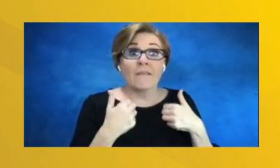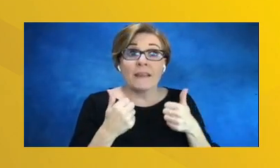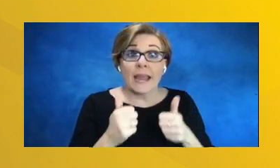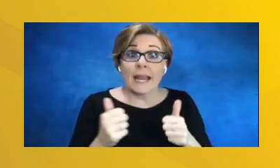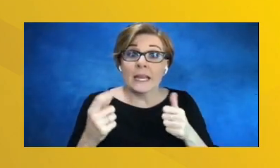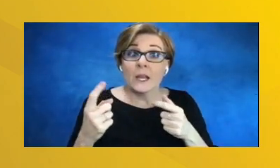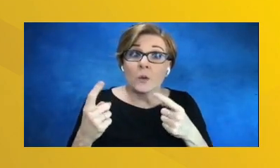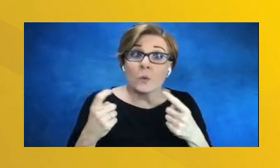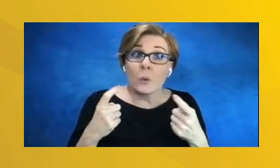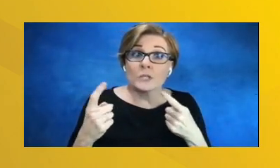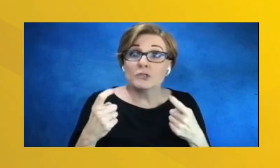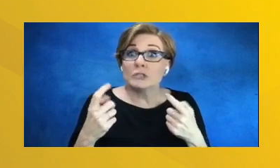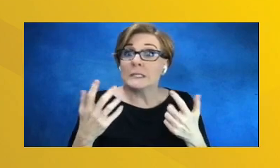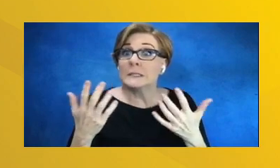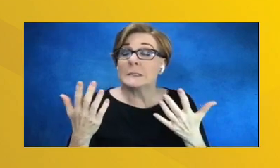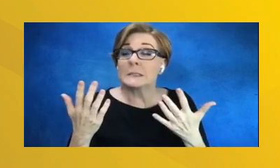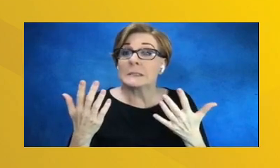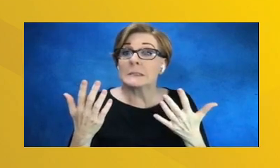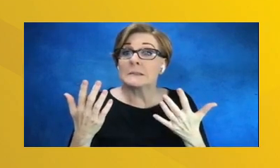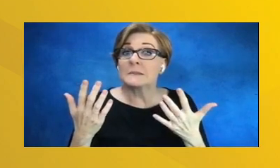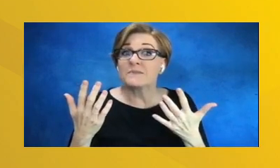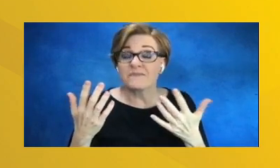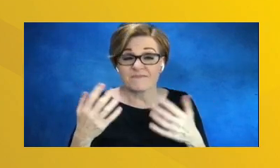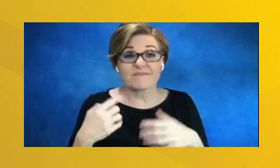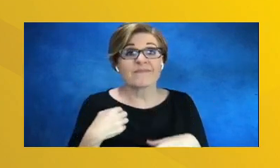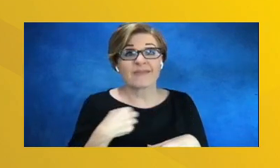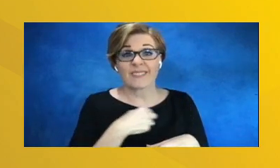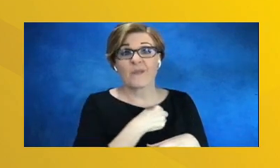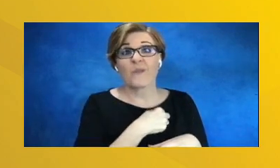Yeah, we happen to have quite a bit.